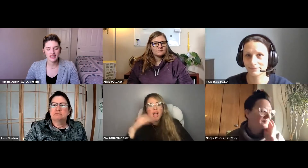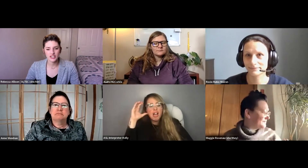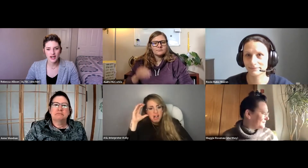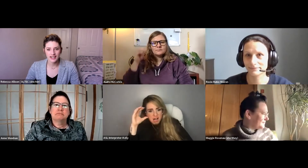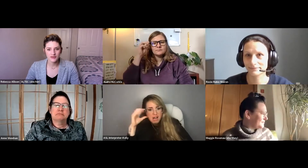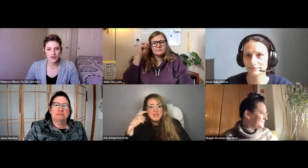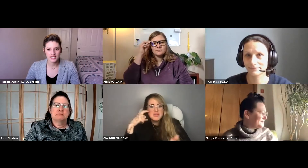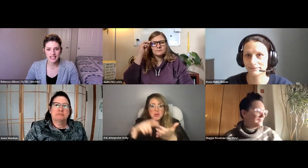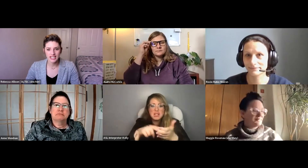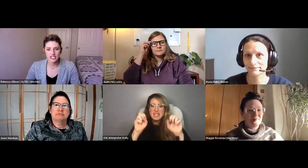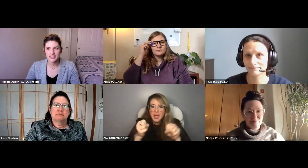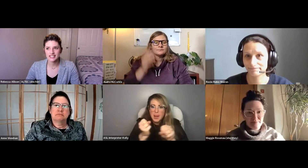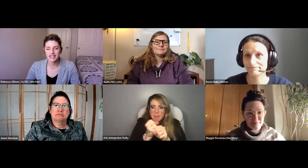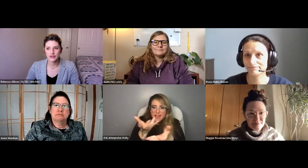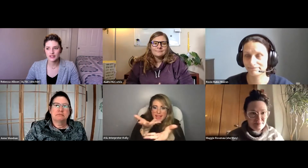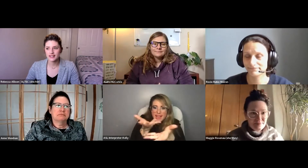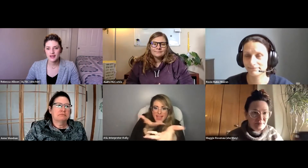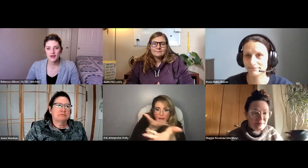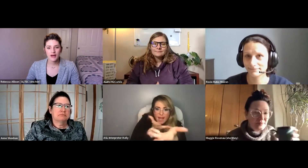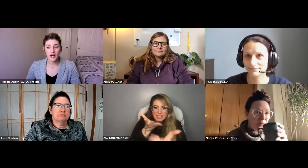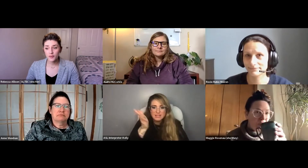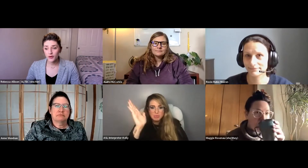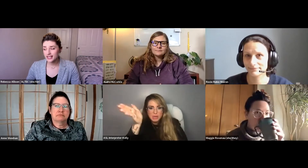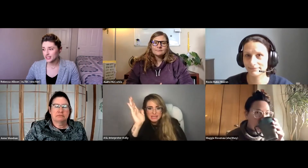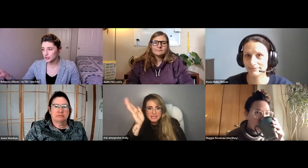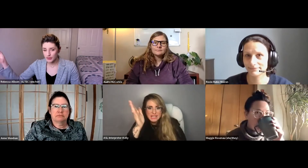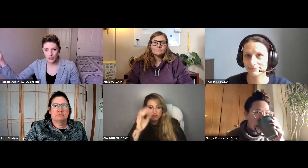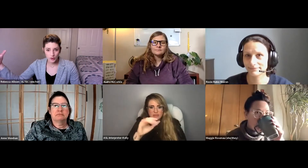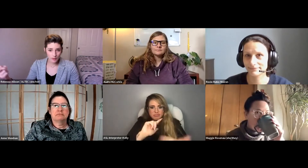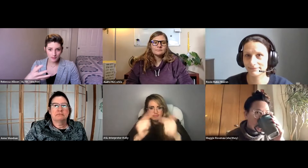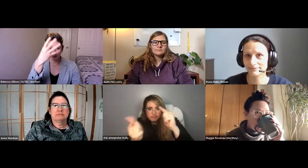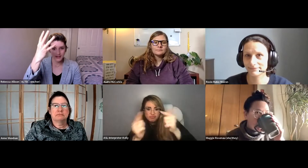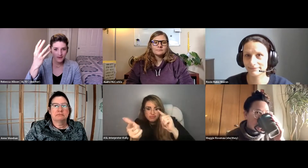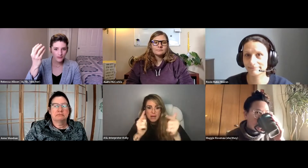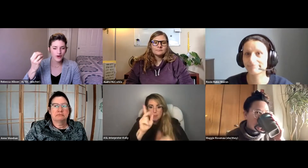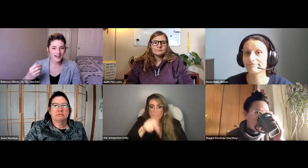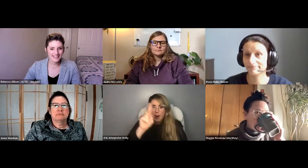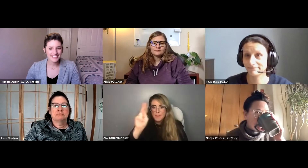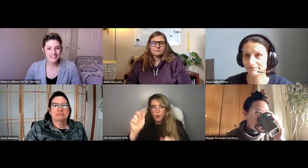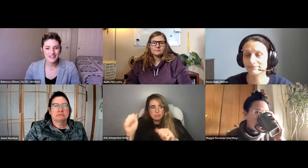interactive presentations, that your Powerpoint can just be ::scooping sound:: brought into